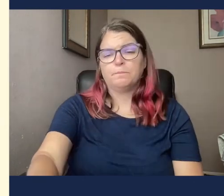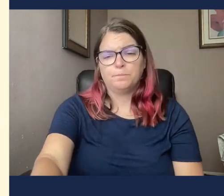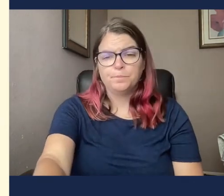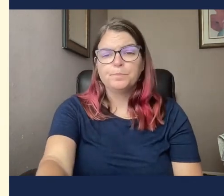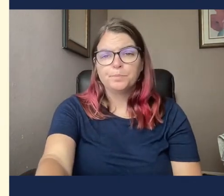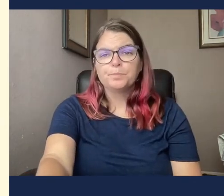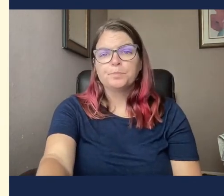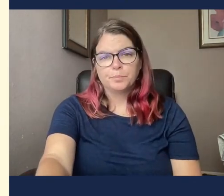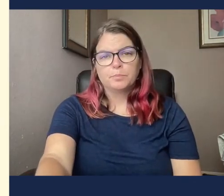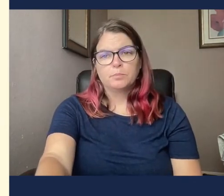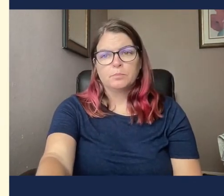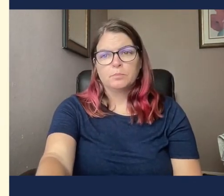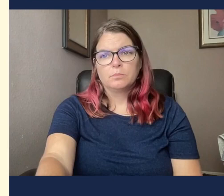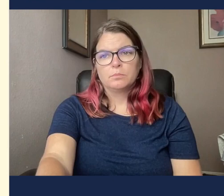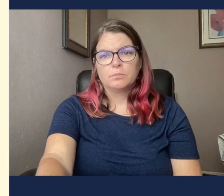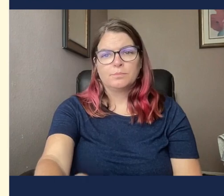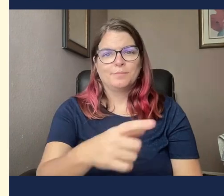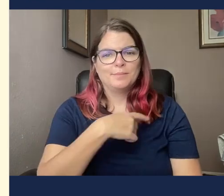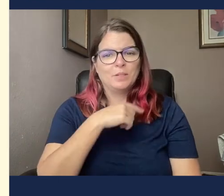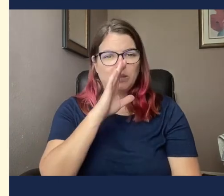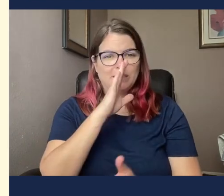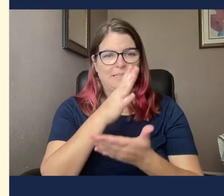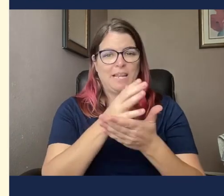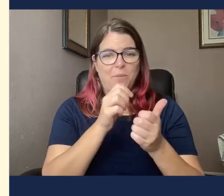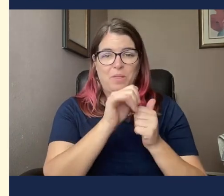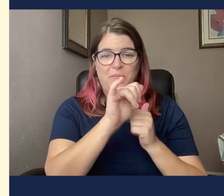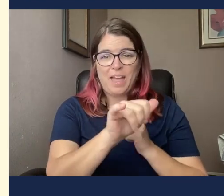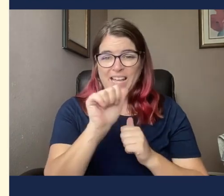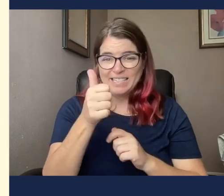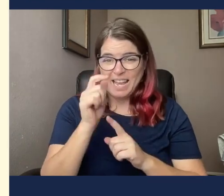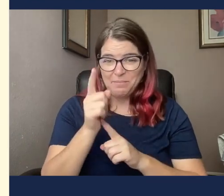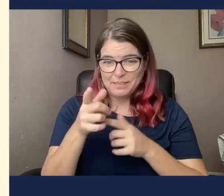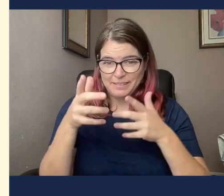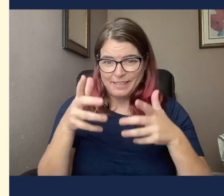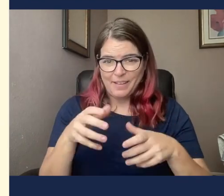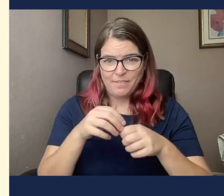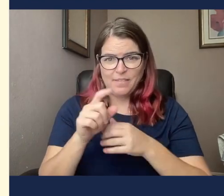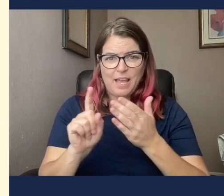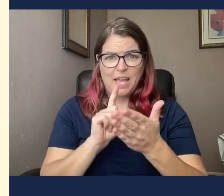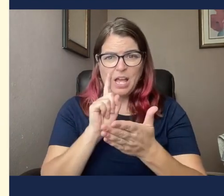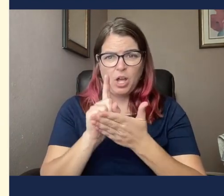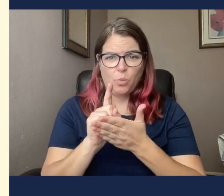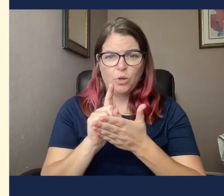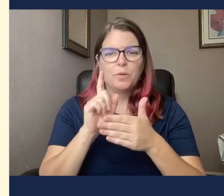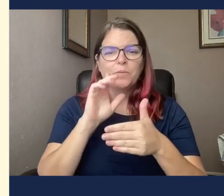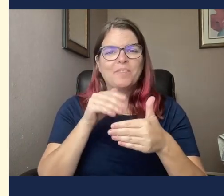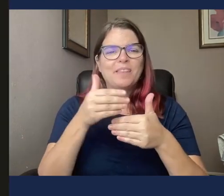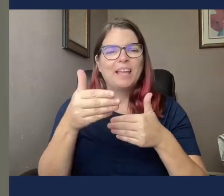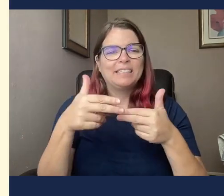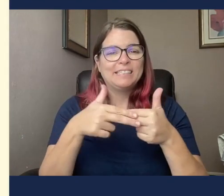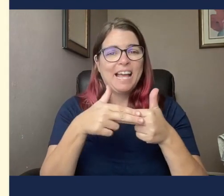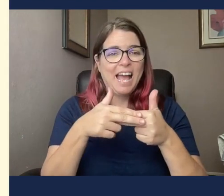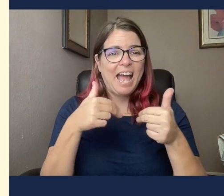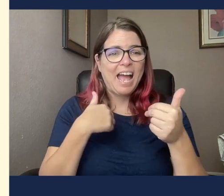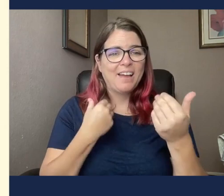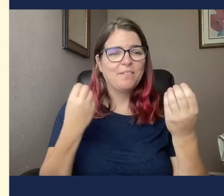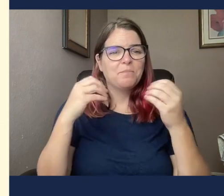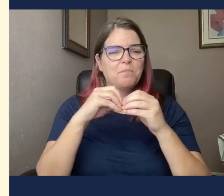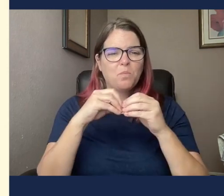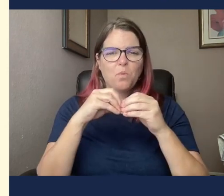. Muslims and other employee who spot them or who support Palestinians feel all of the